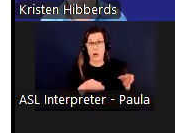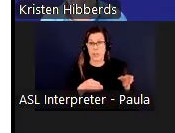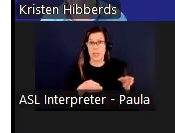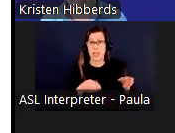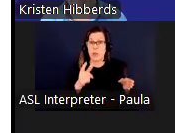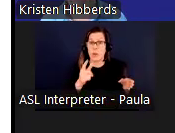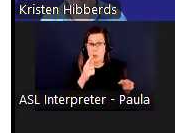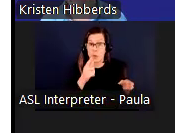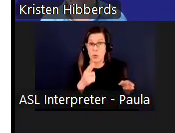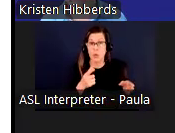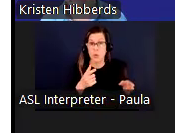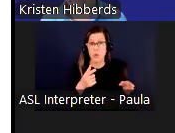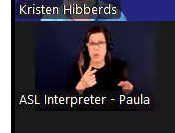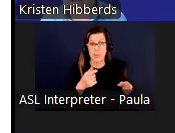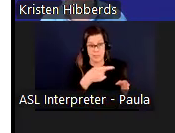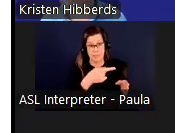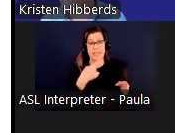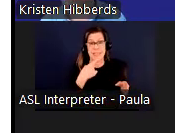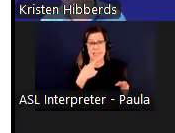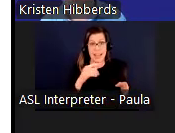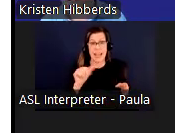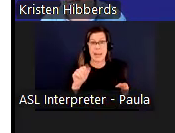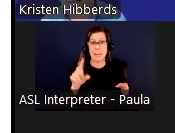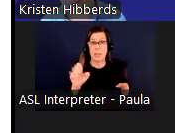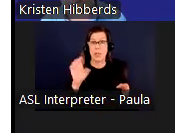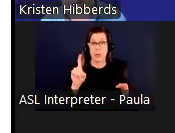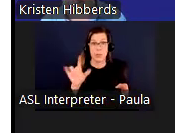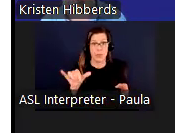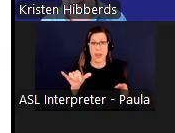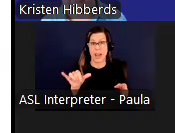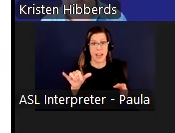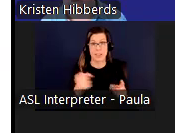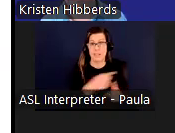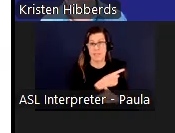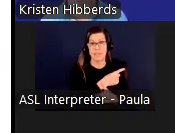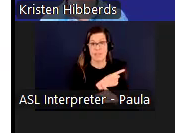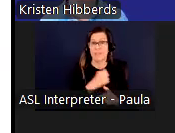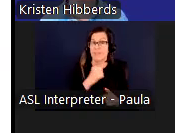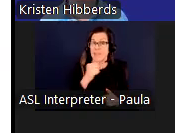individual alleged to have been abused is outside of our statutory authority,